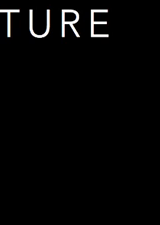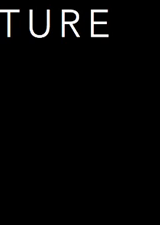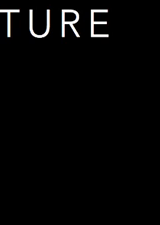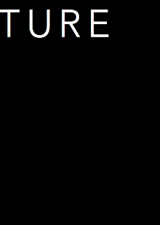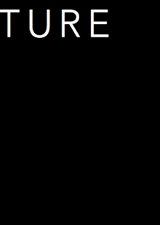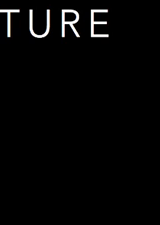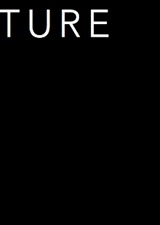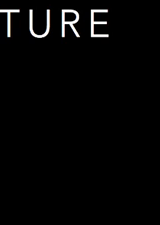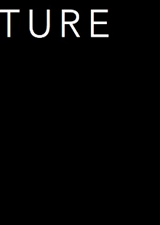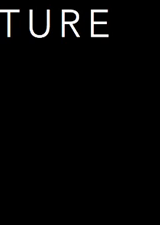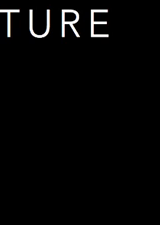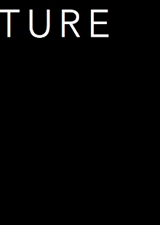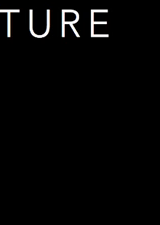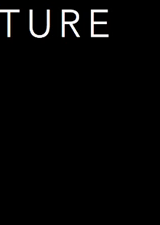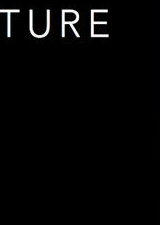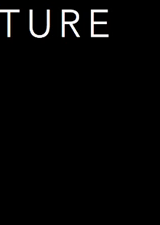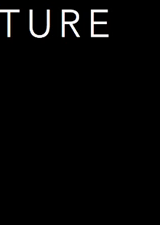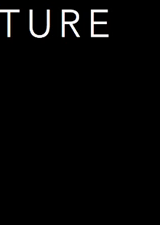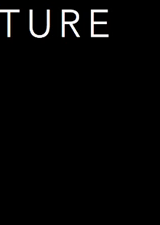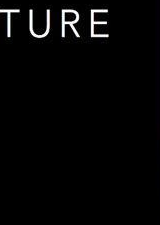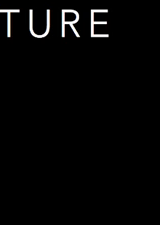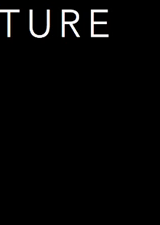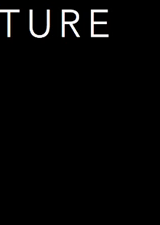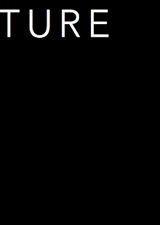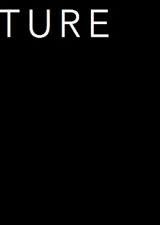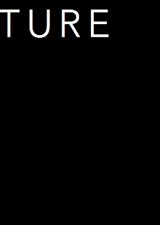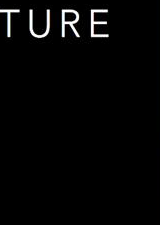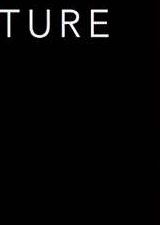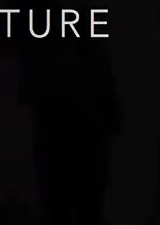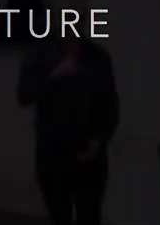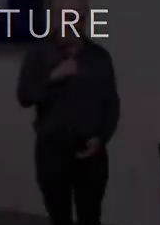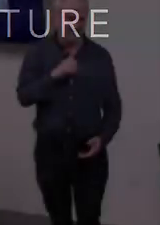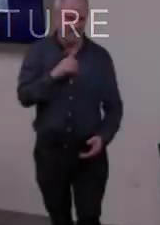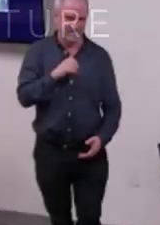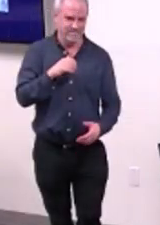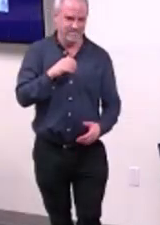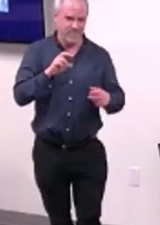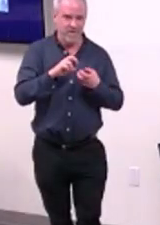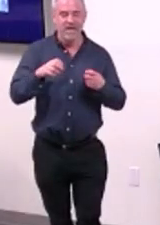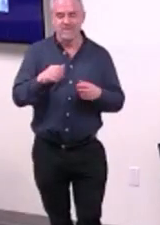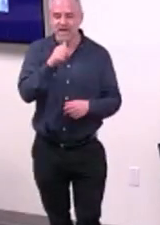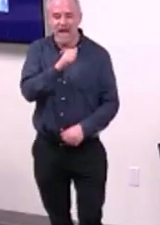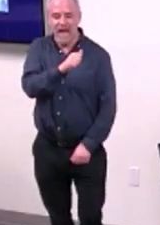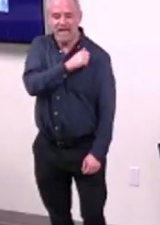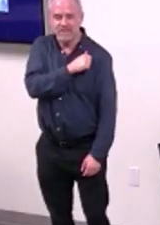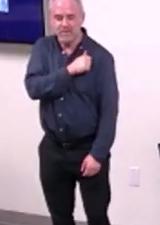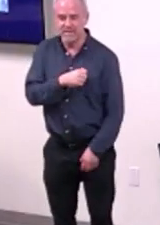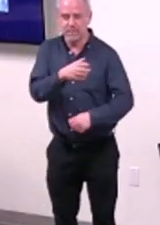Racism is not a question of attitude, it's a question of power." And around that, I think about.